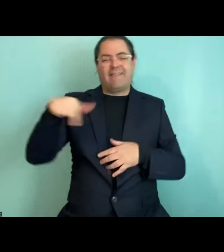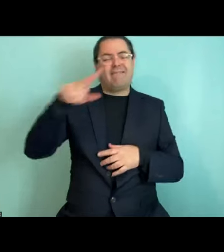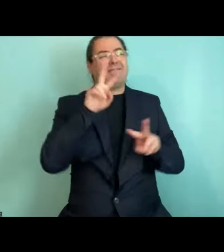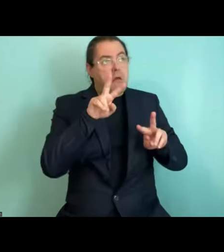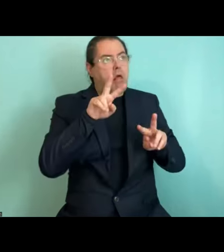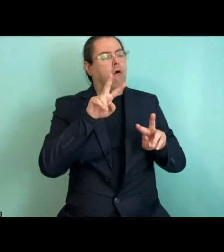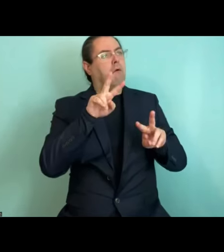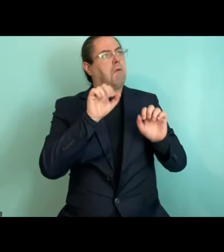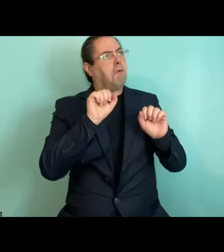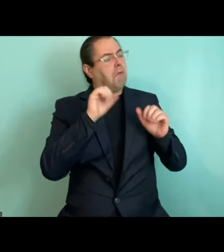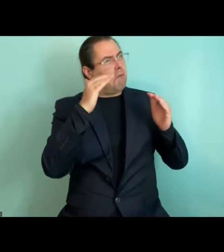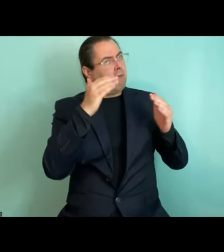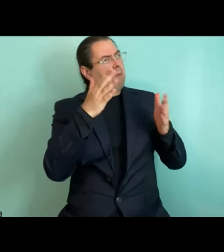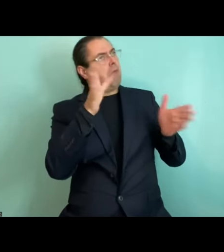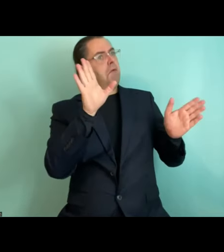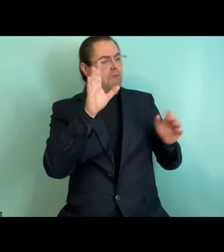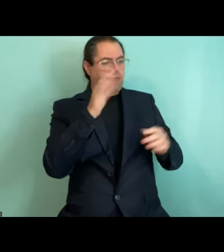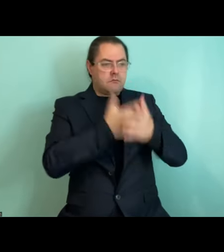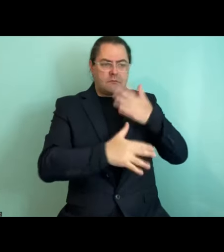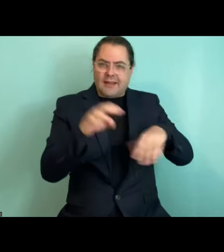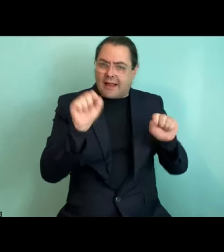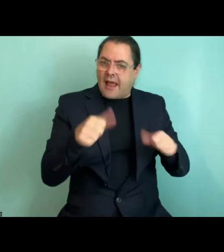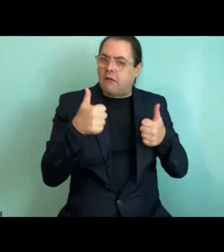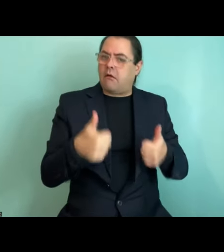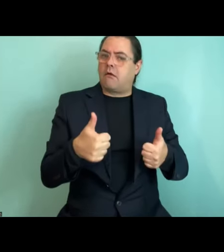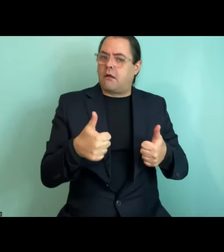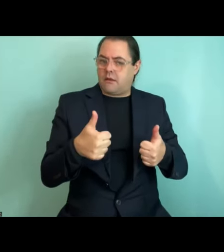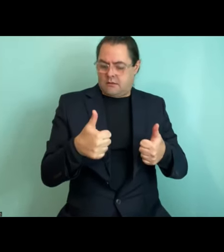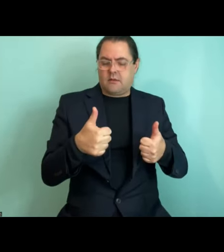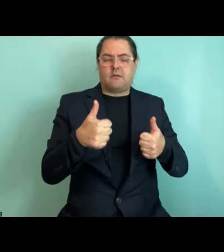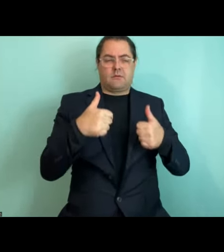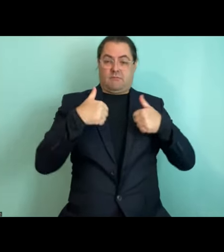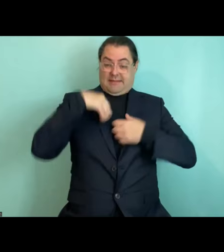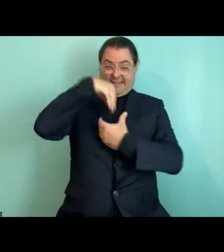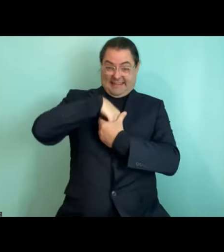I will do is it a recruiter IPv initiation on a caddy for communicators only manager,